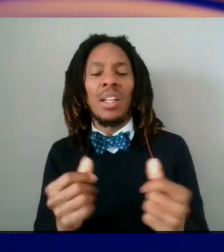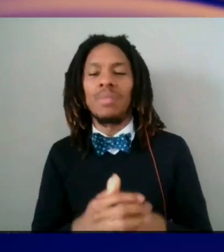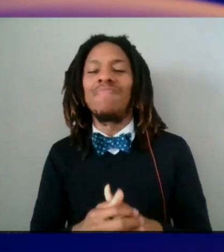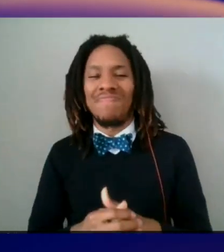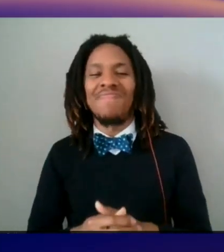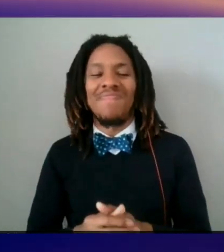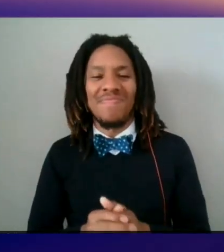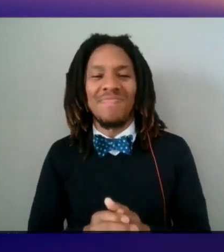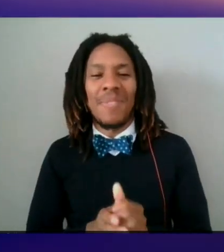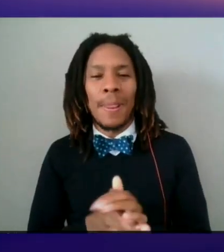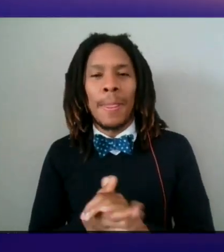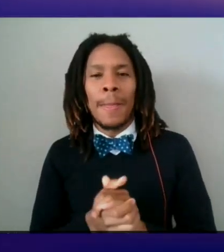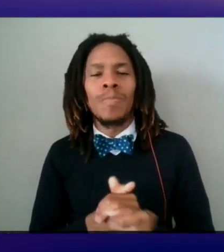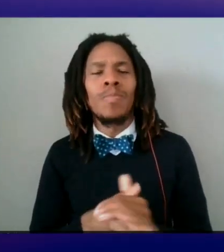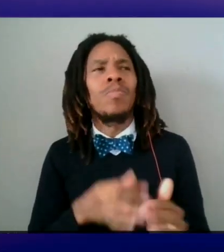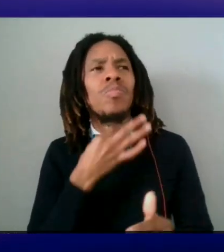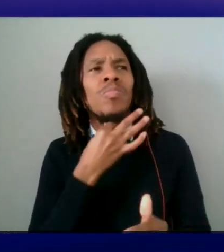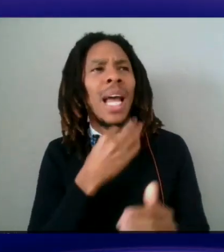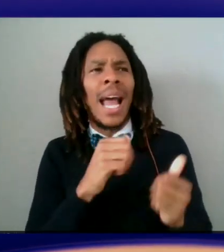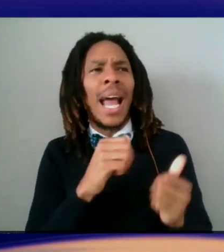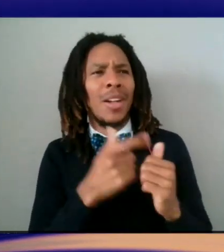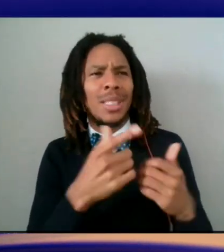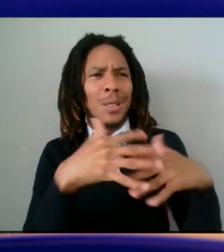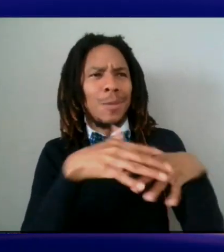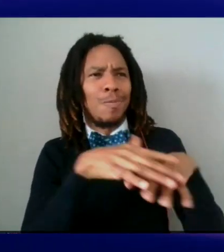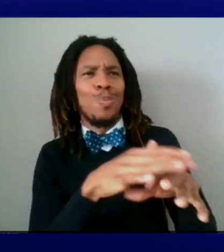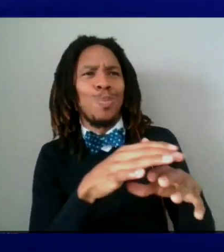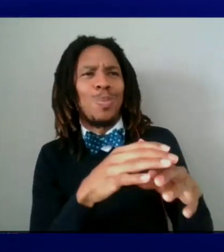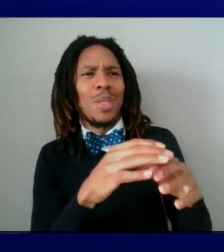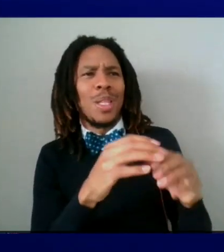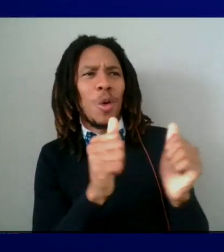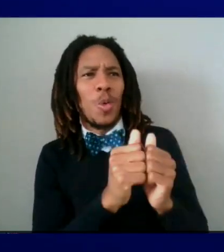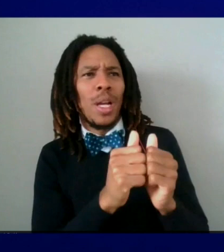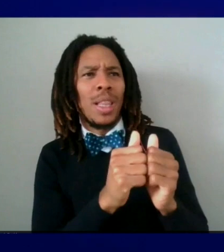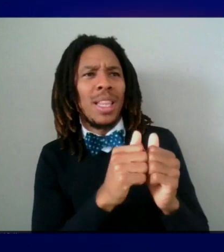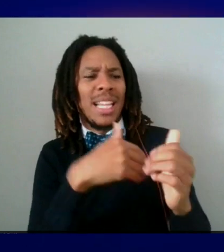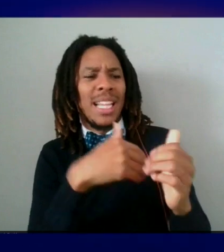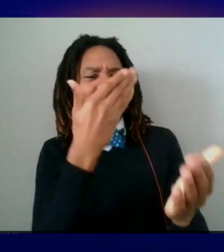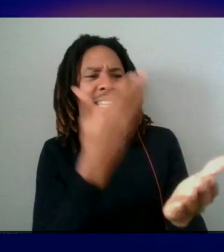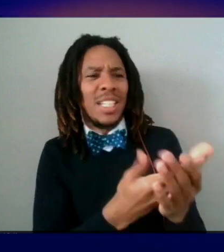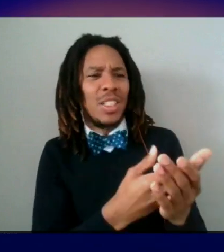Now, how does this interplay into the destination or the downstream services?